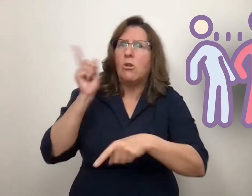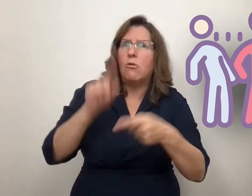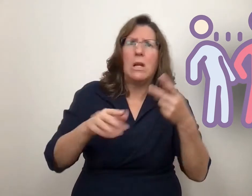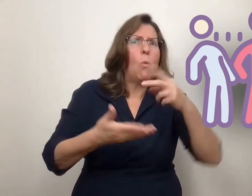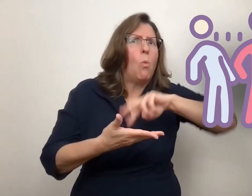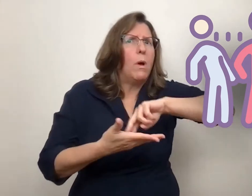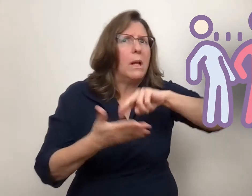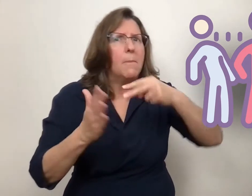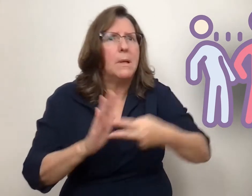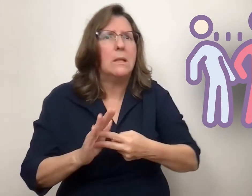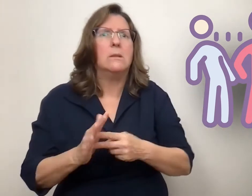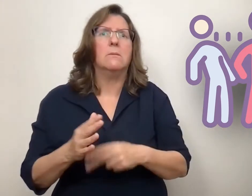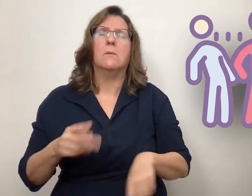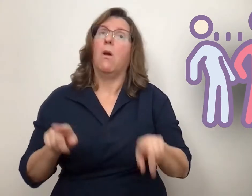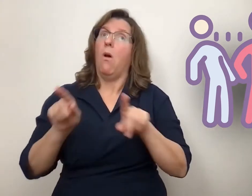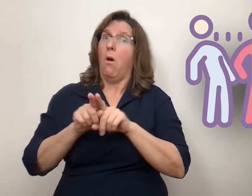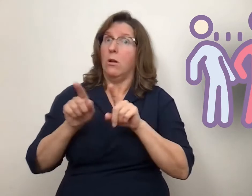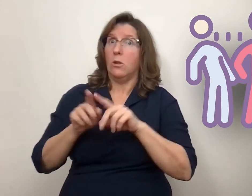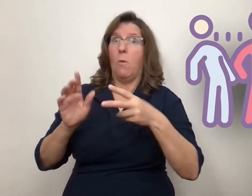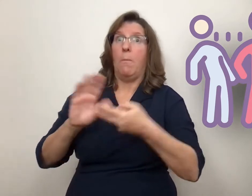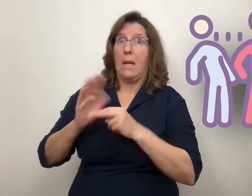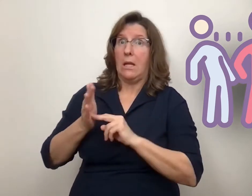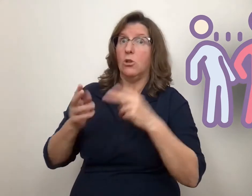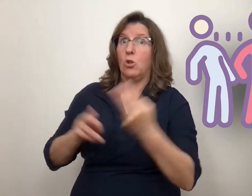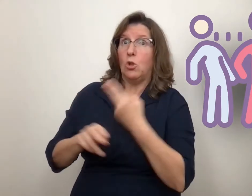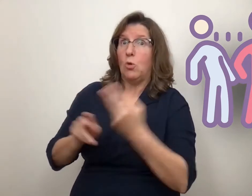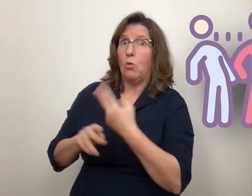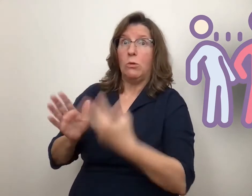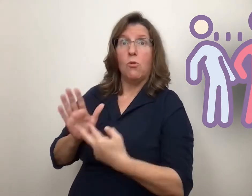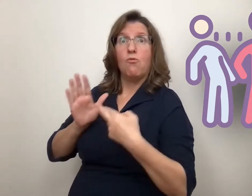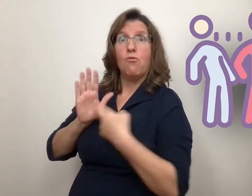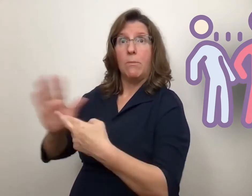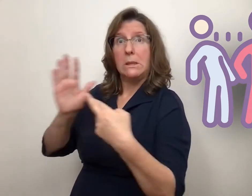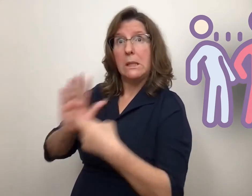We are always in a process of making meaning in our environments.